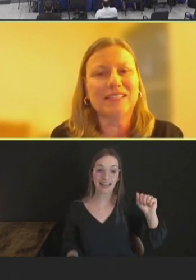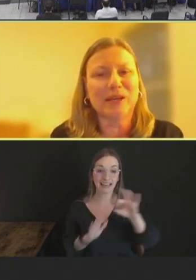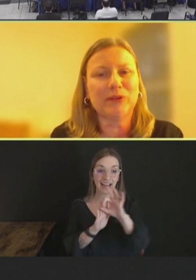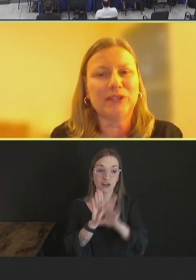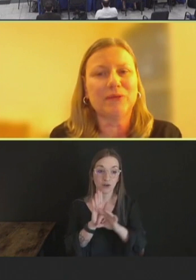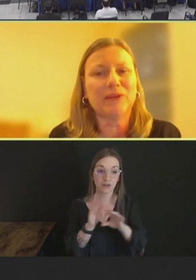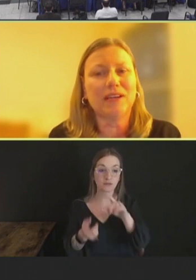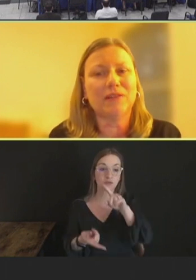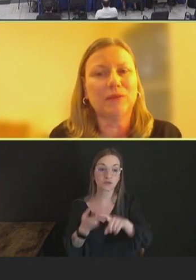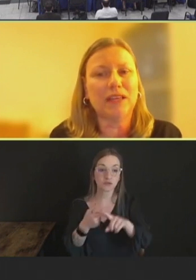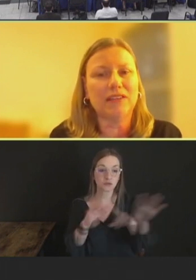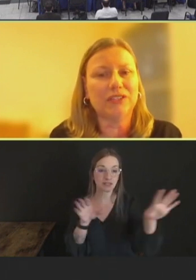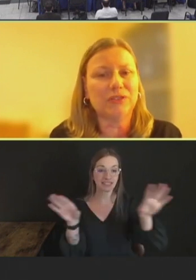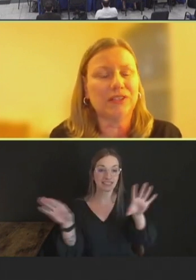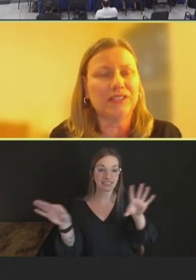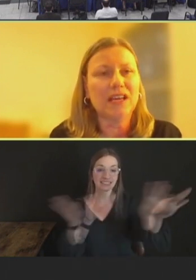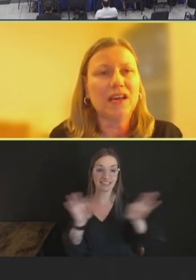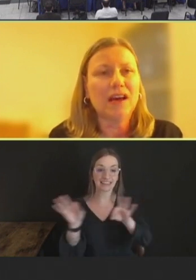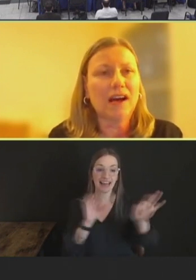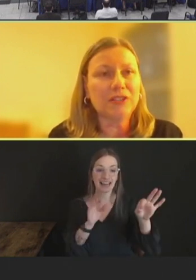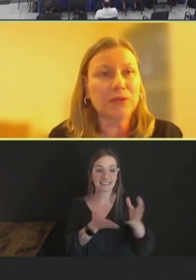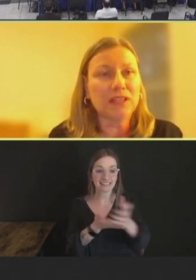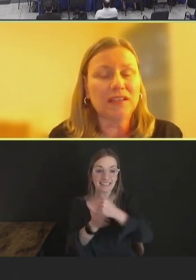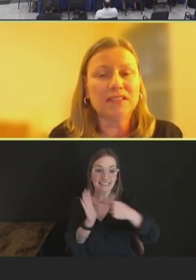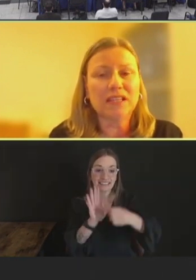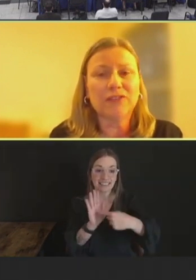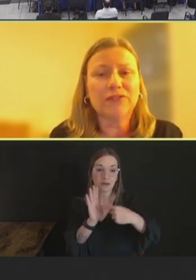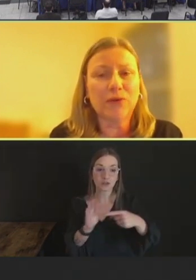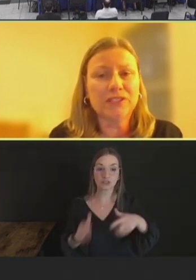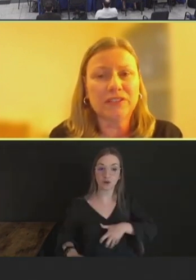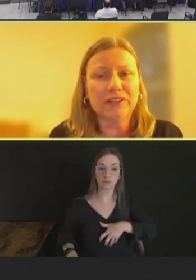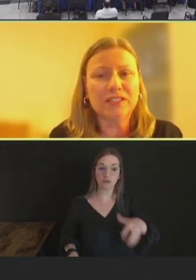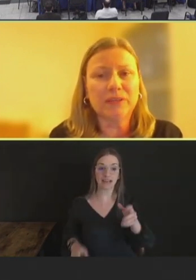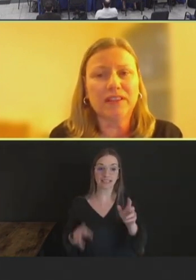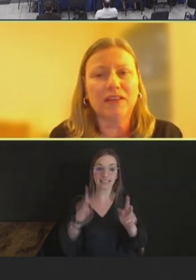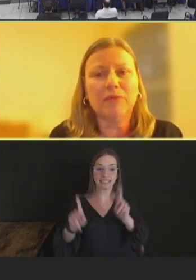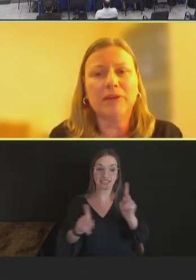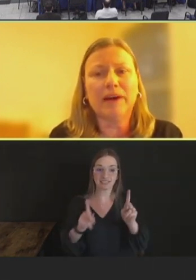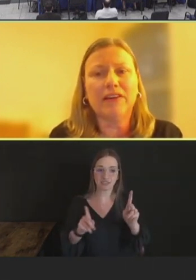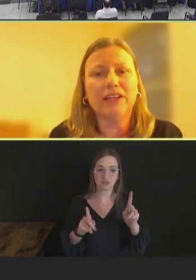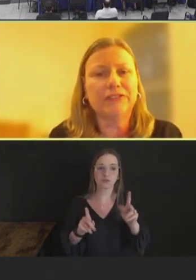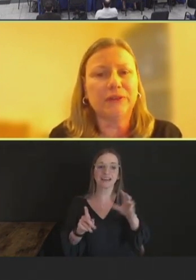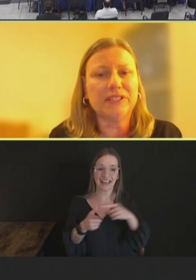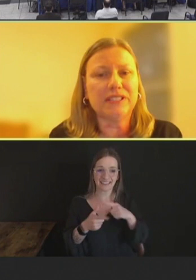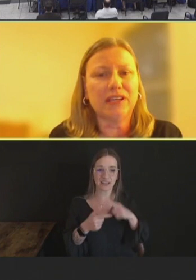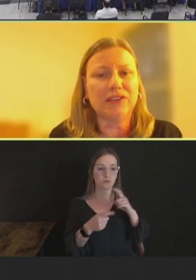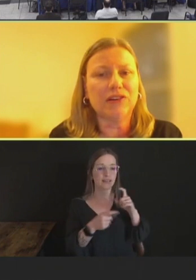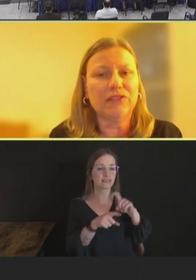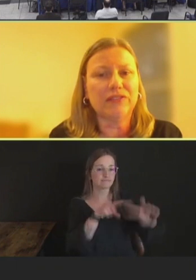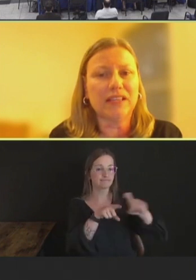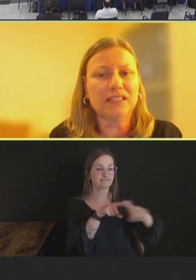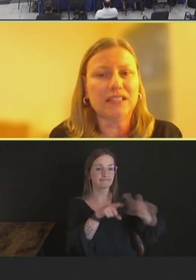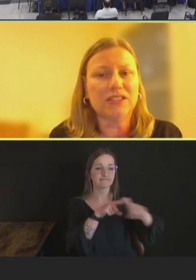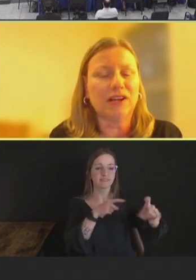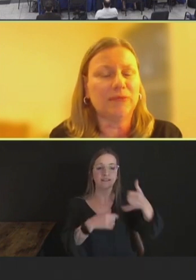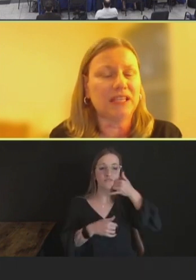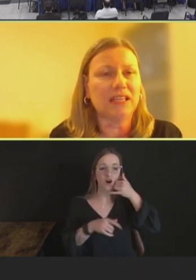samples of pregnant individuals. So, we can conduct phone surveys with them about influenza and COVID vaccination uptake